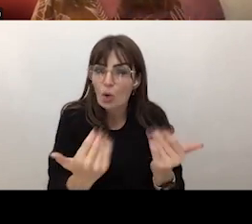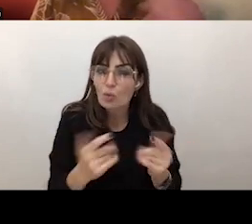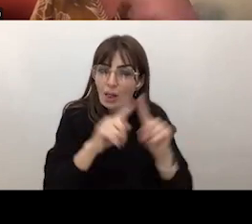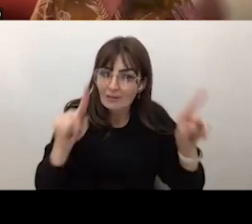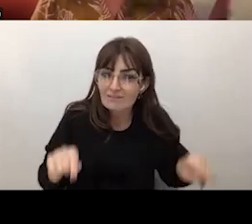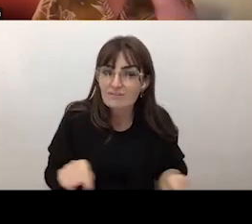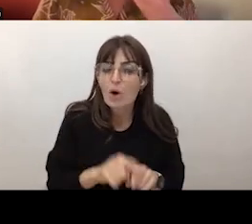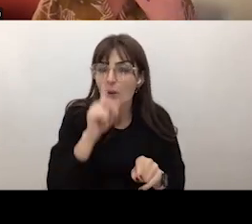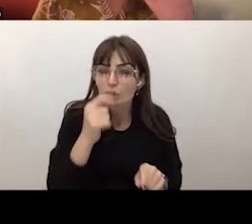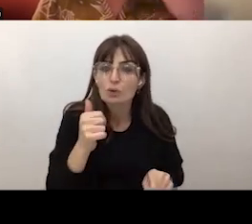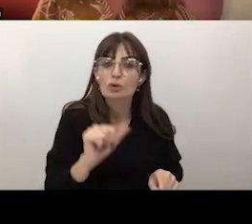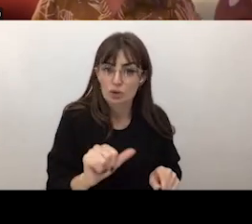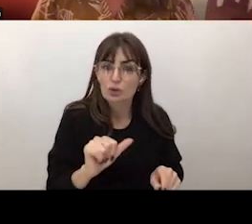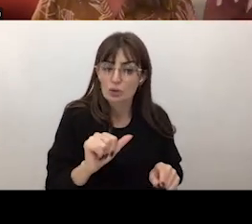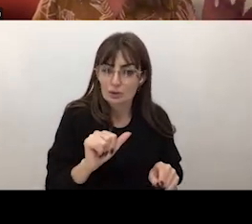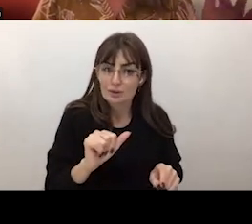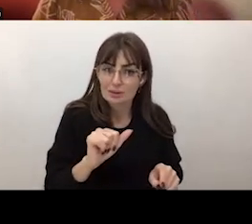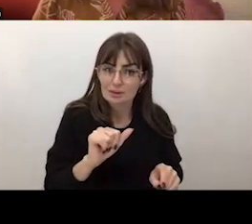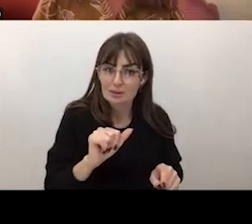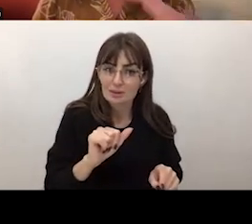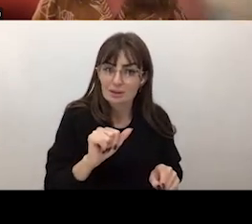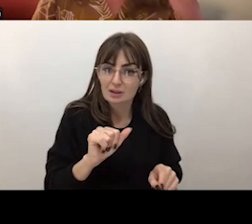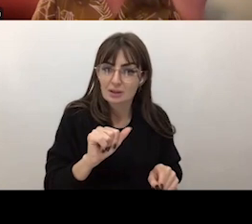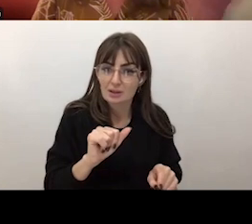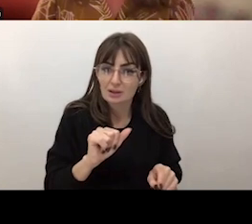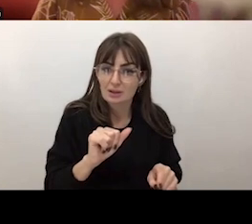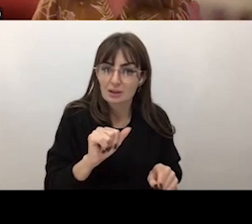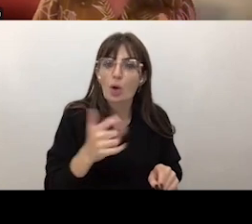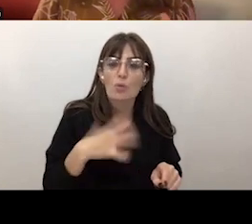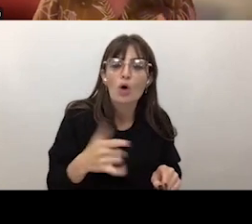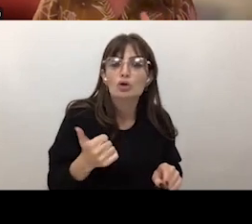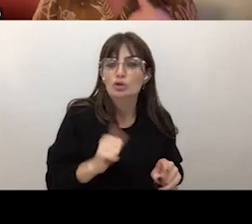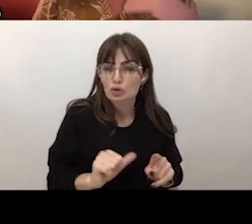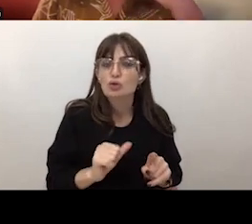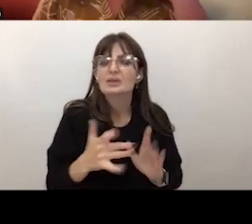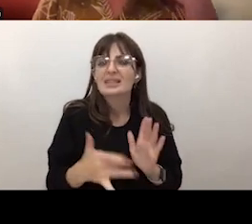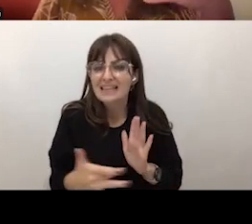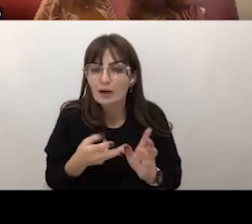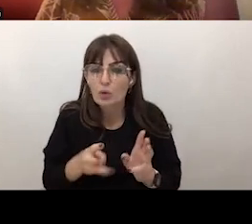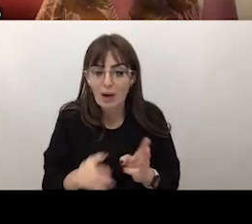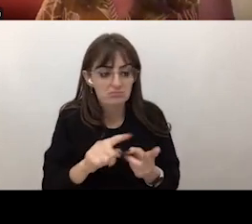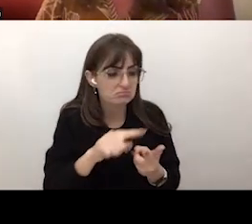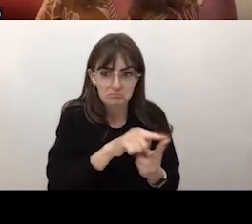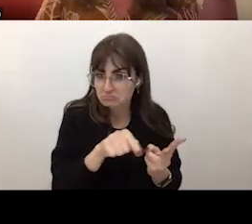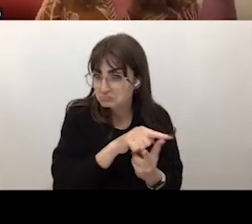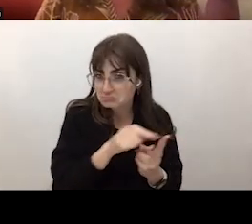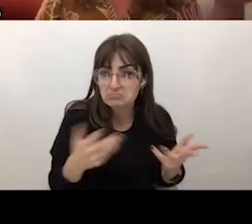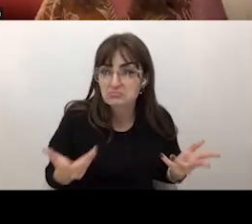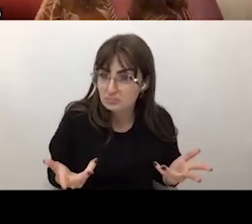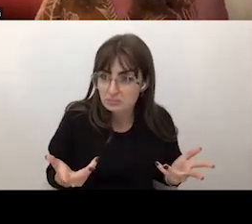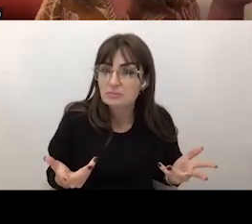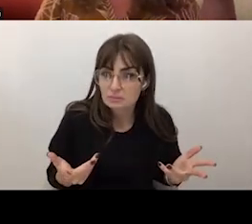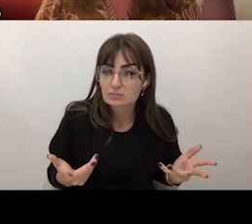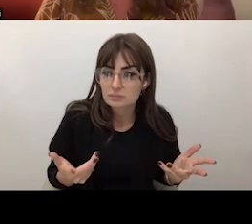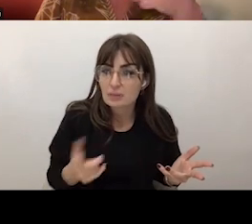could also use instead if you want to go down the tech route? That could be accessed via QR code